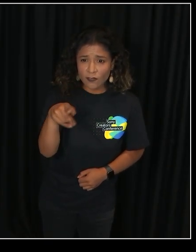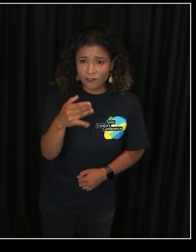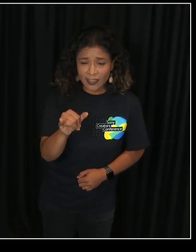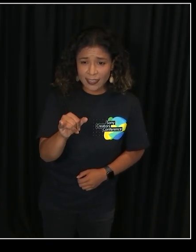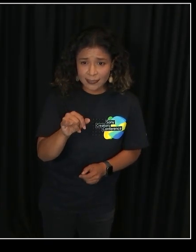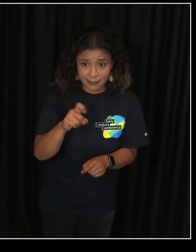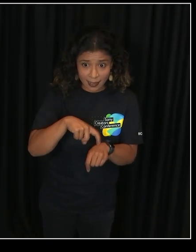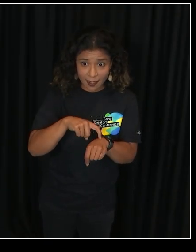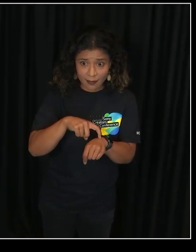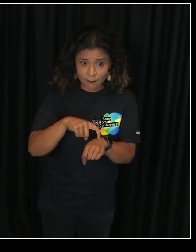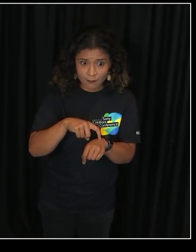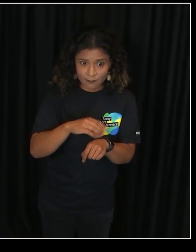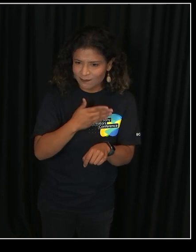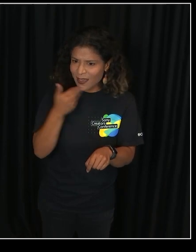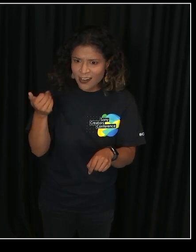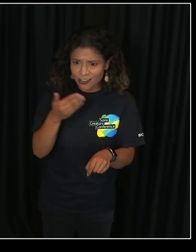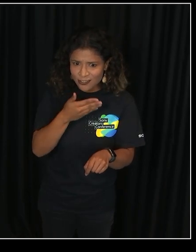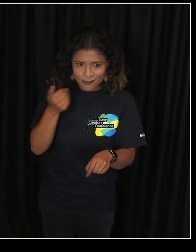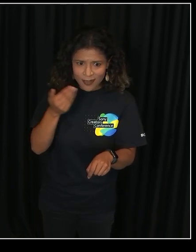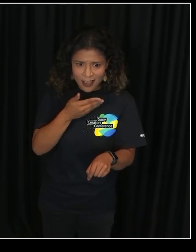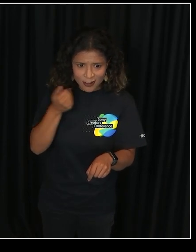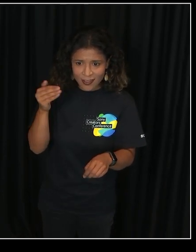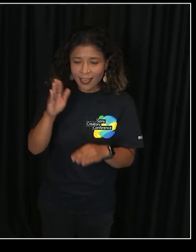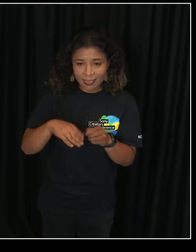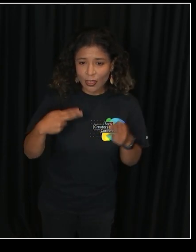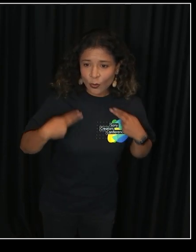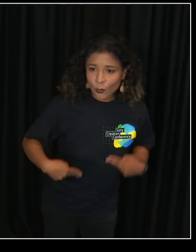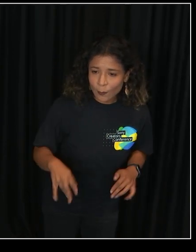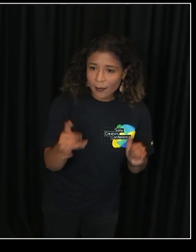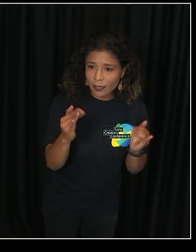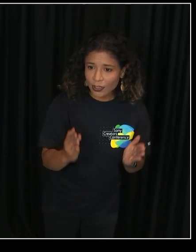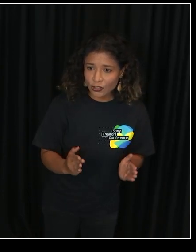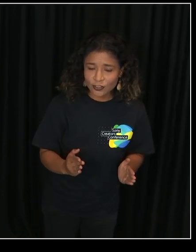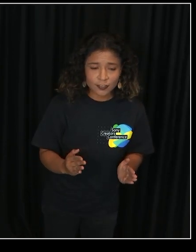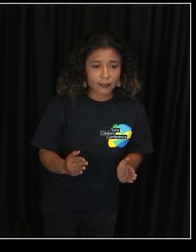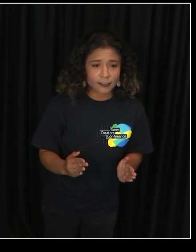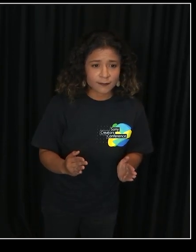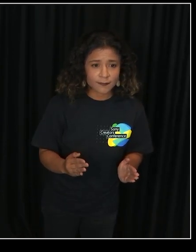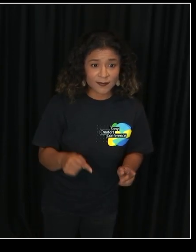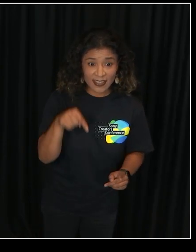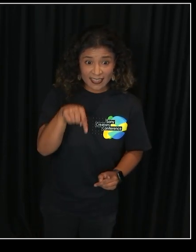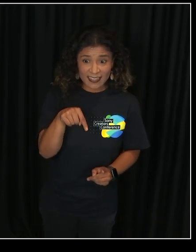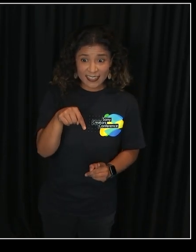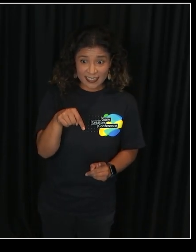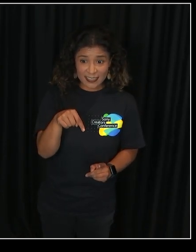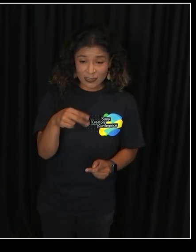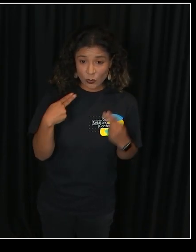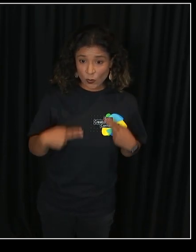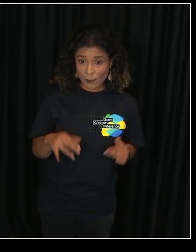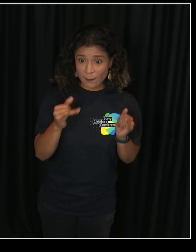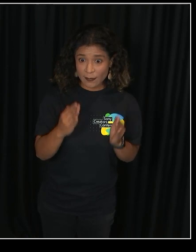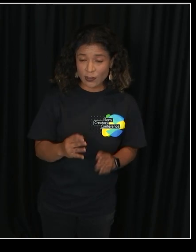are better than all but one of the human players' times. This particular human player's name is Valerio Gallo.